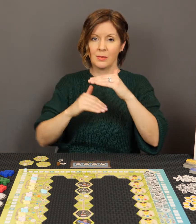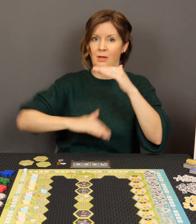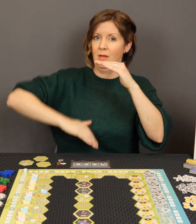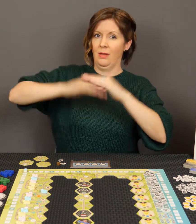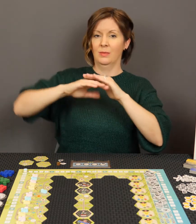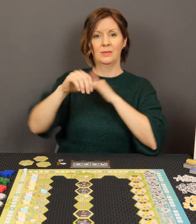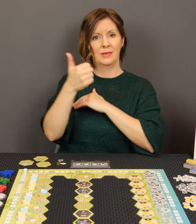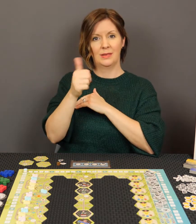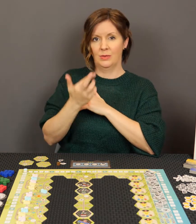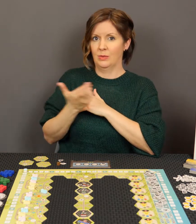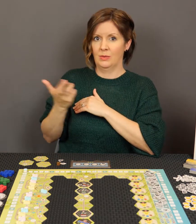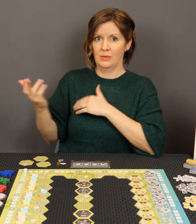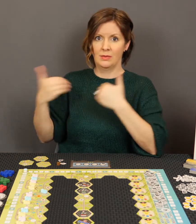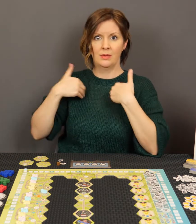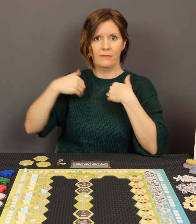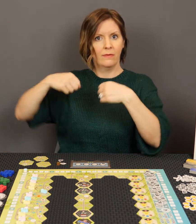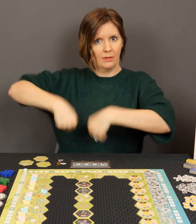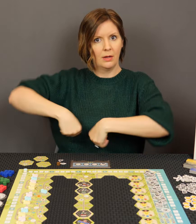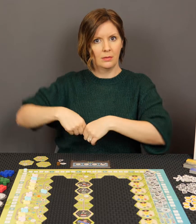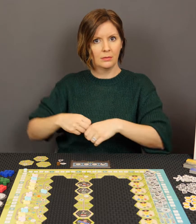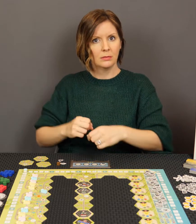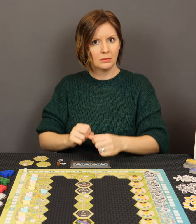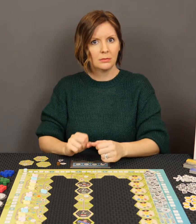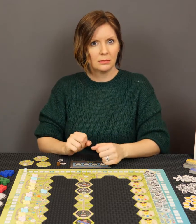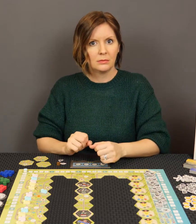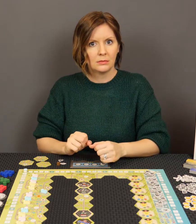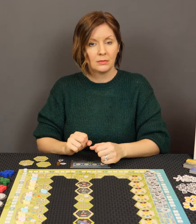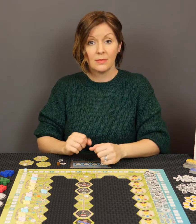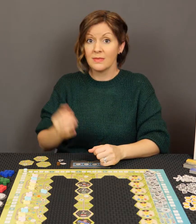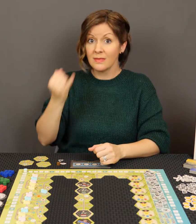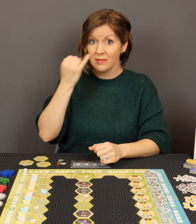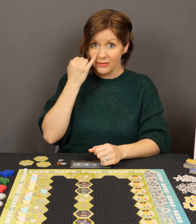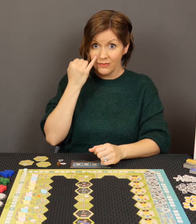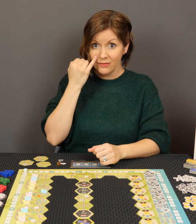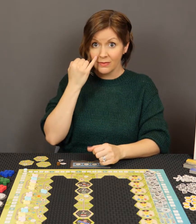But I can only have 10 resources in my supply.